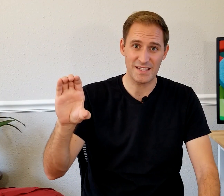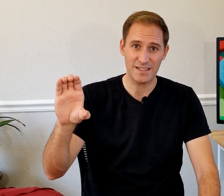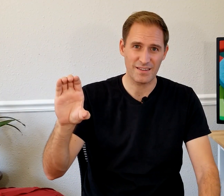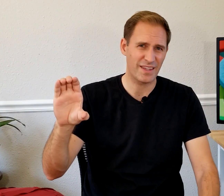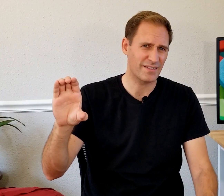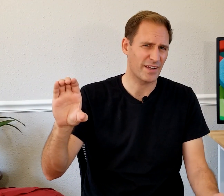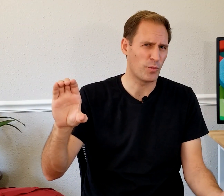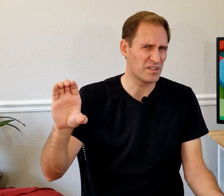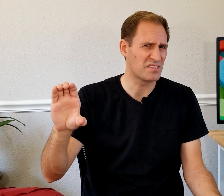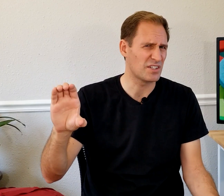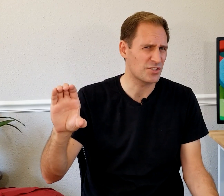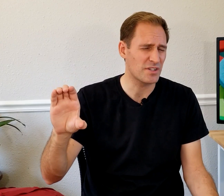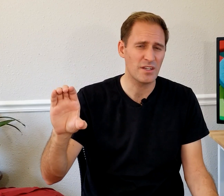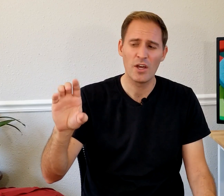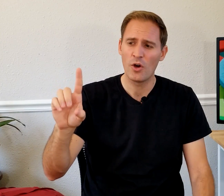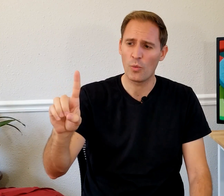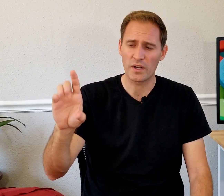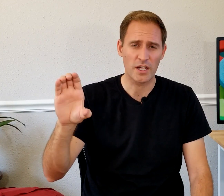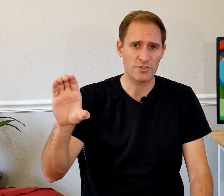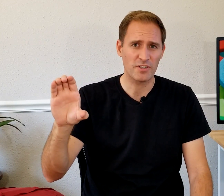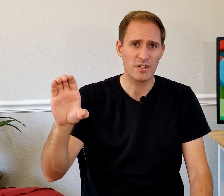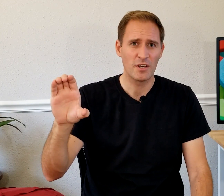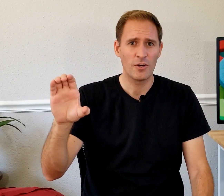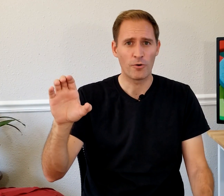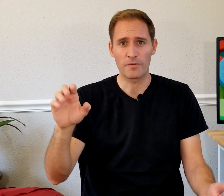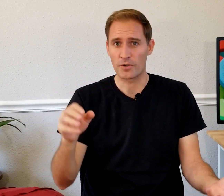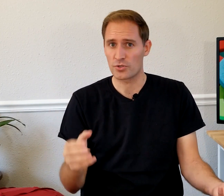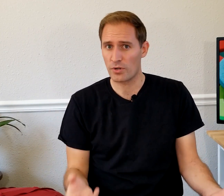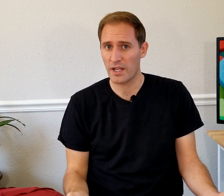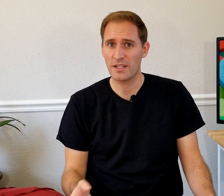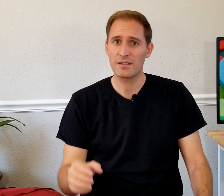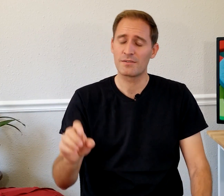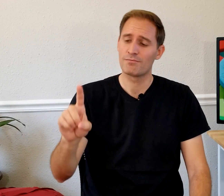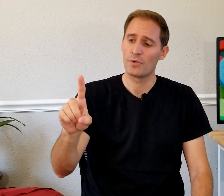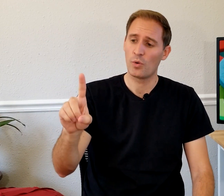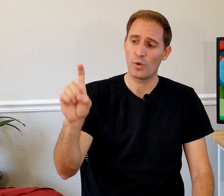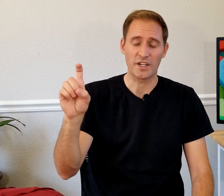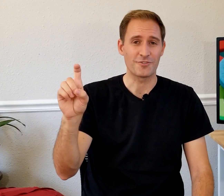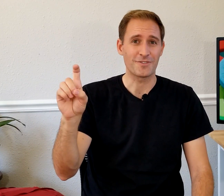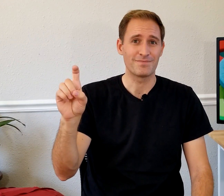Think of like one century, one hundred, or for shorthand, 100.